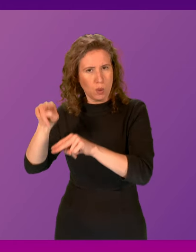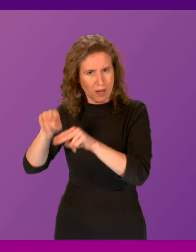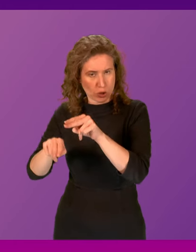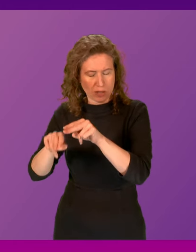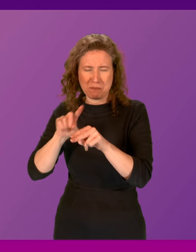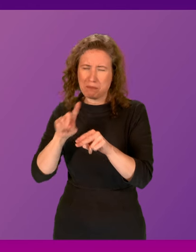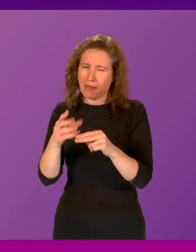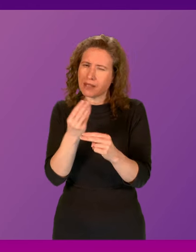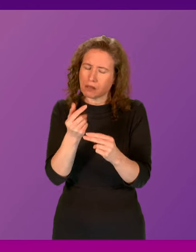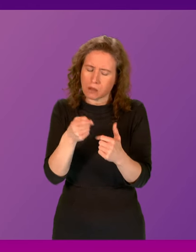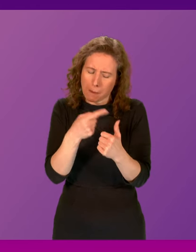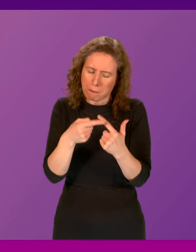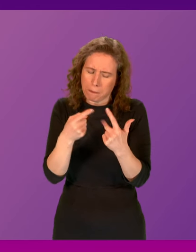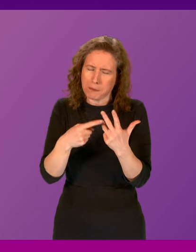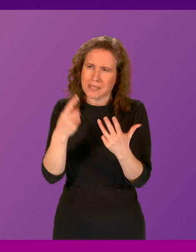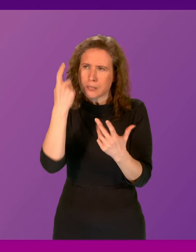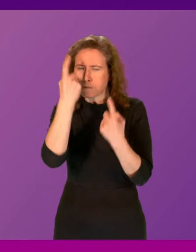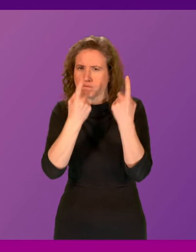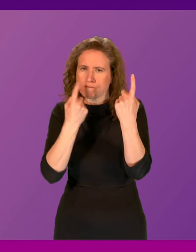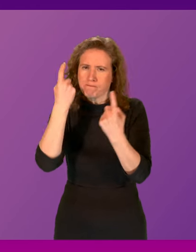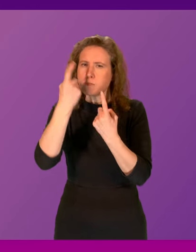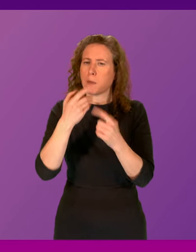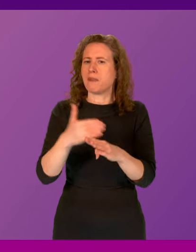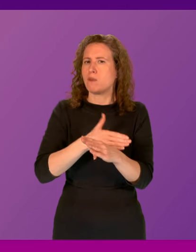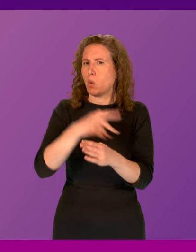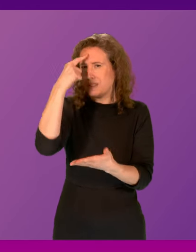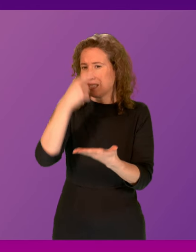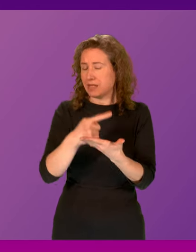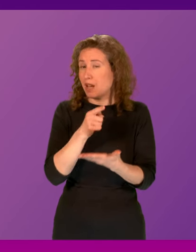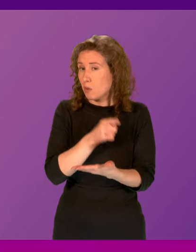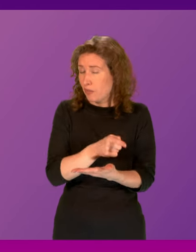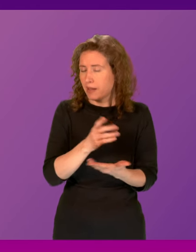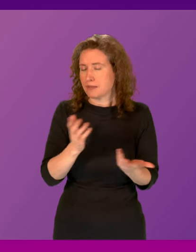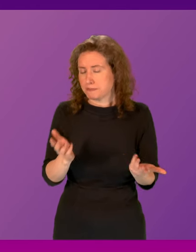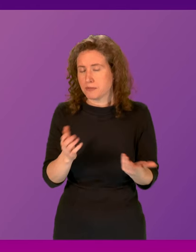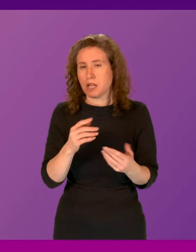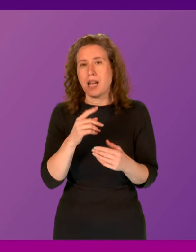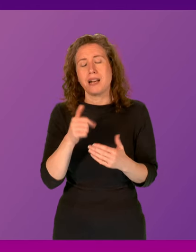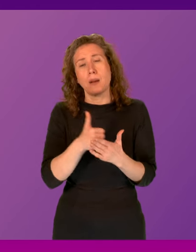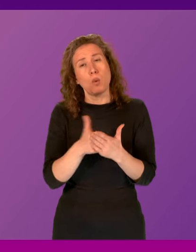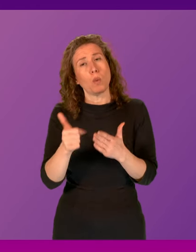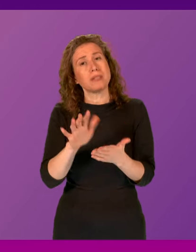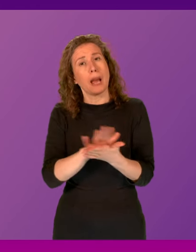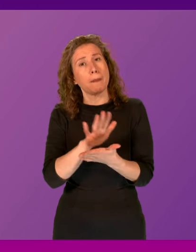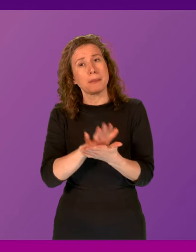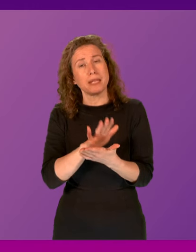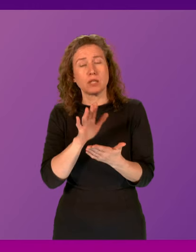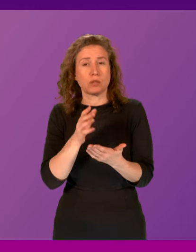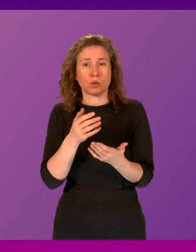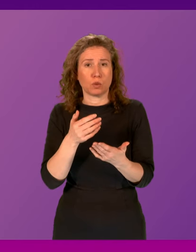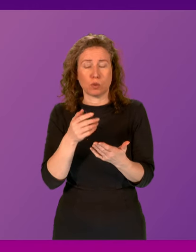a number of factors must be worked through before a final decision can be reached. I am always happy, as is the Cabinet Secretary for NHS Recovery, Health and Social Care, to